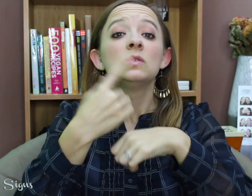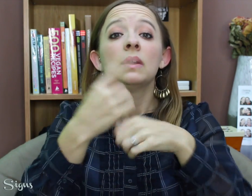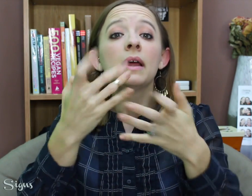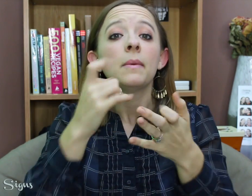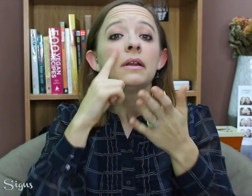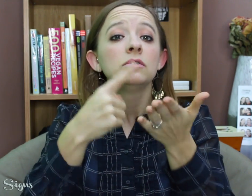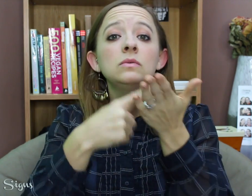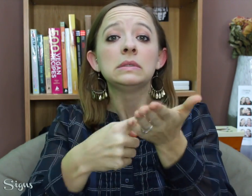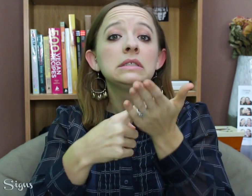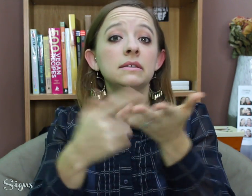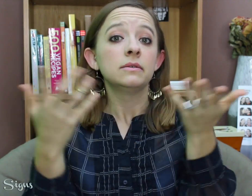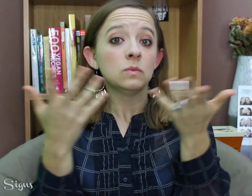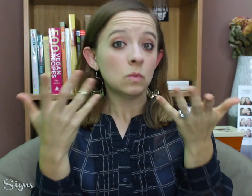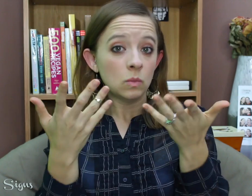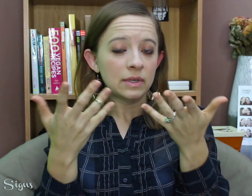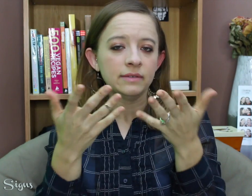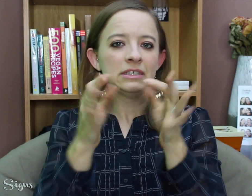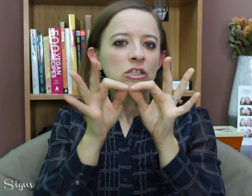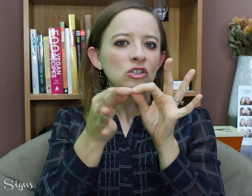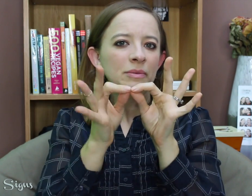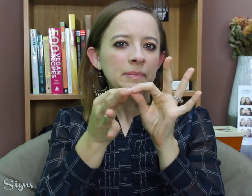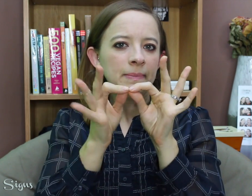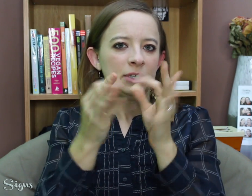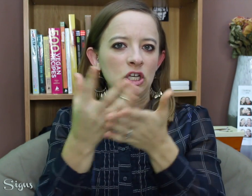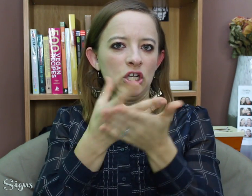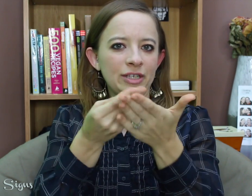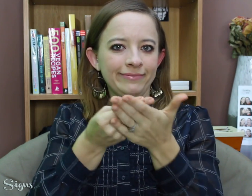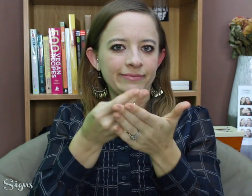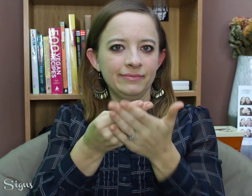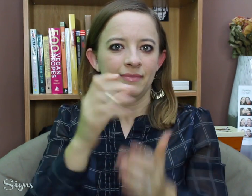But anyways today I wanted to talk about